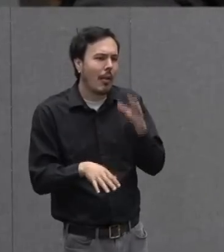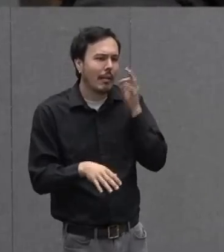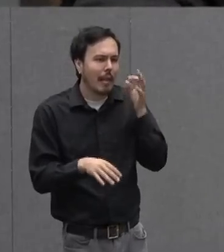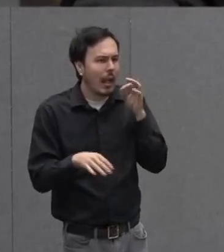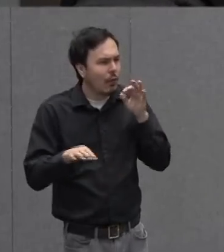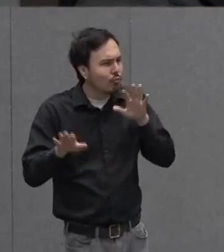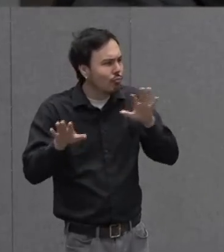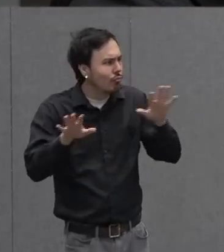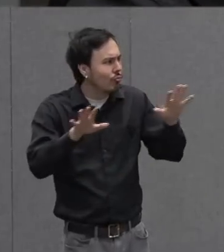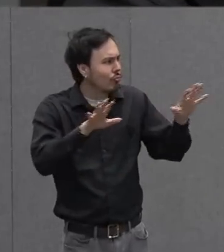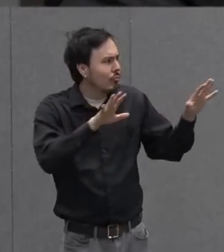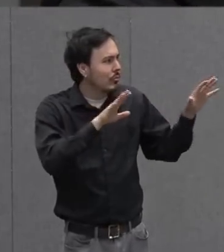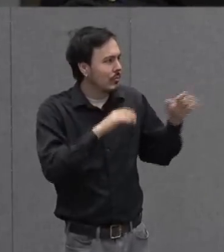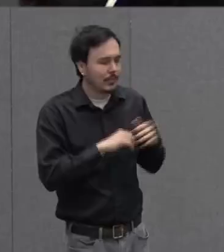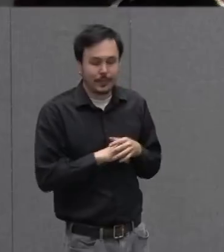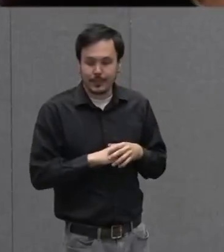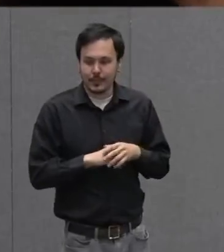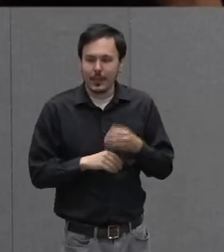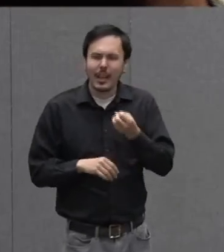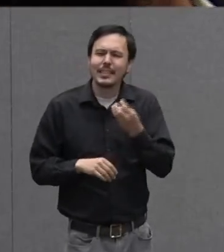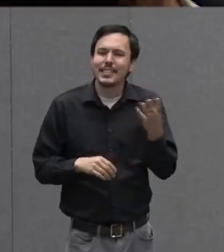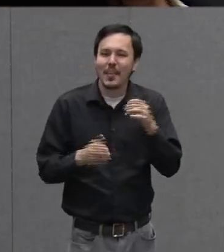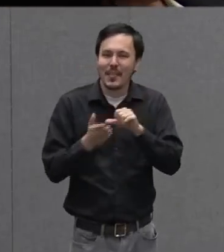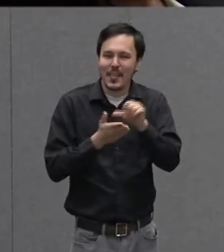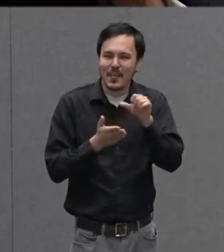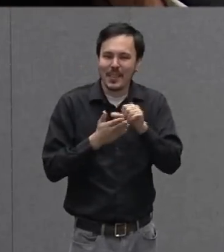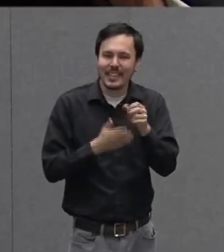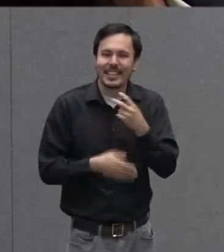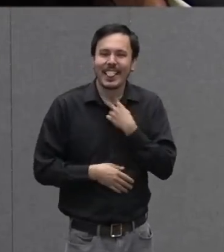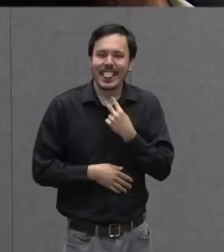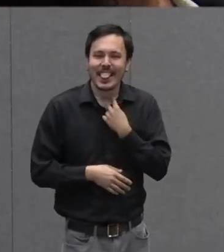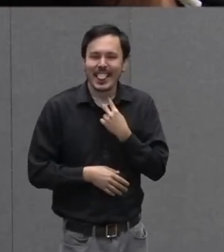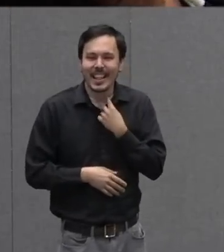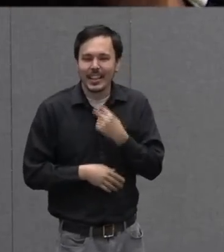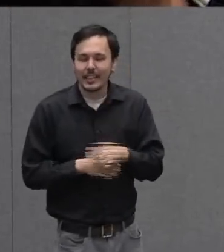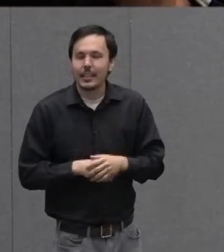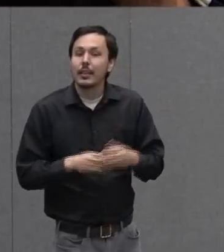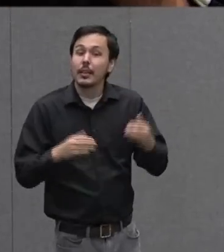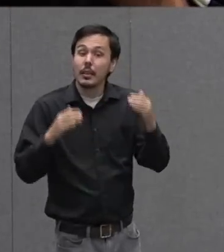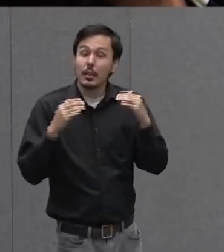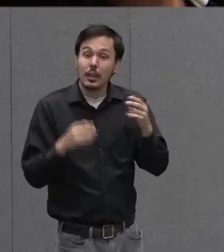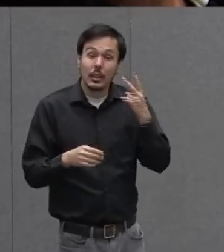Some of these pages stick together. When he spotted their familiar faces in the window